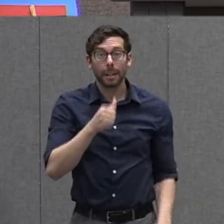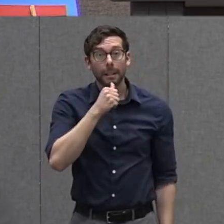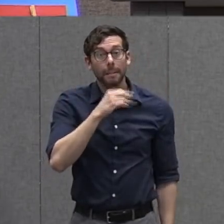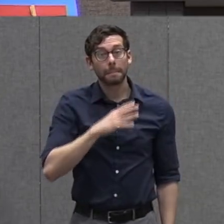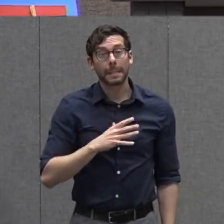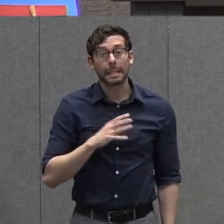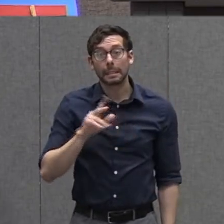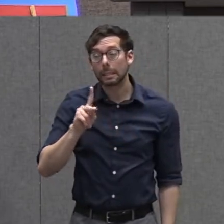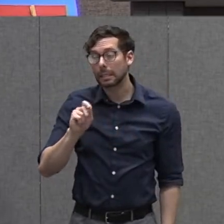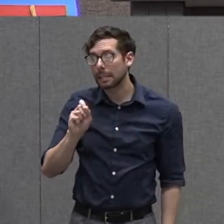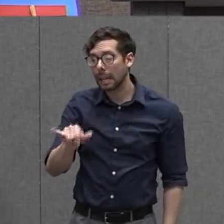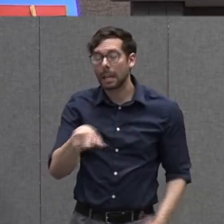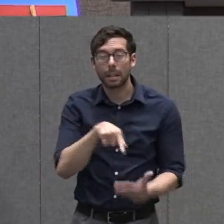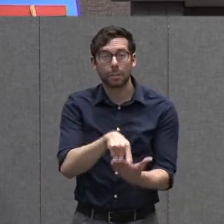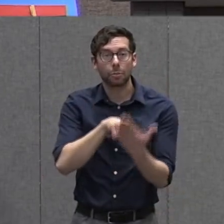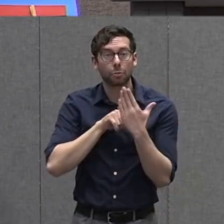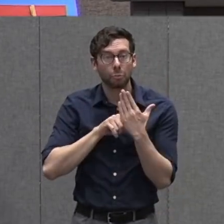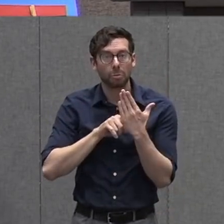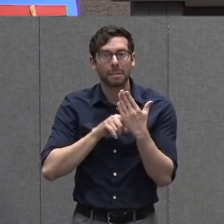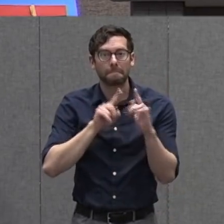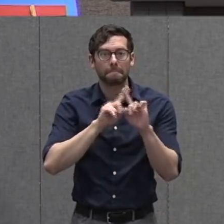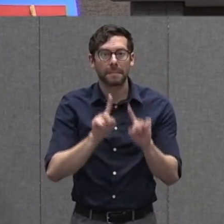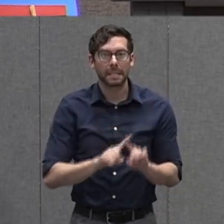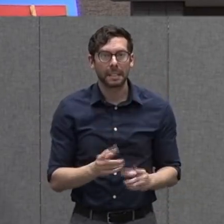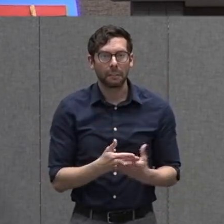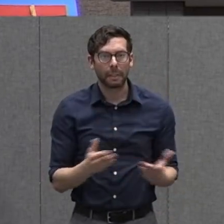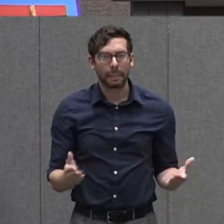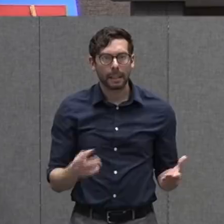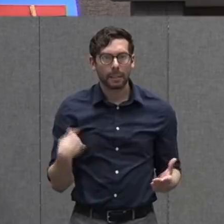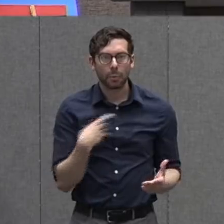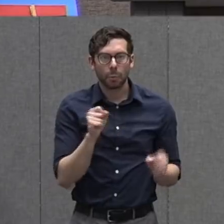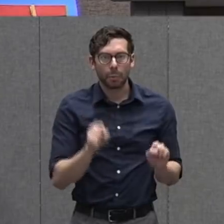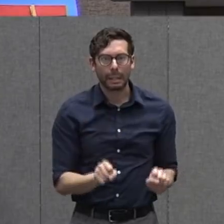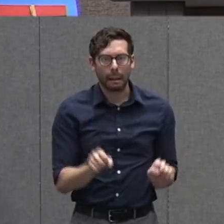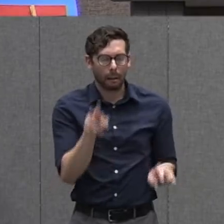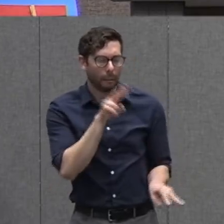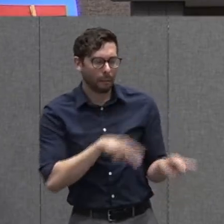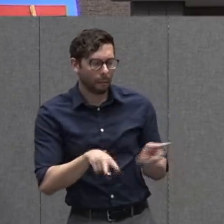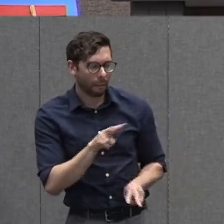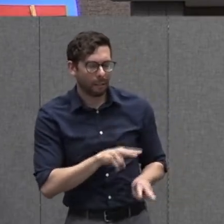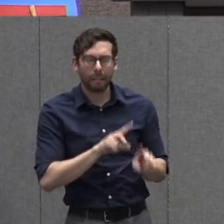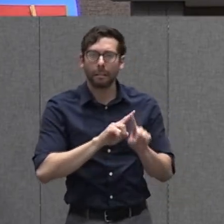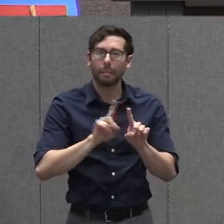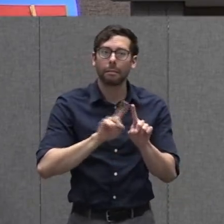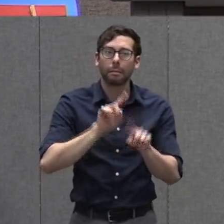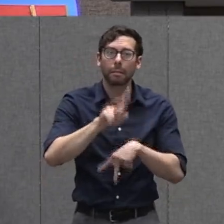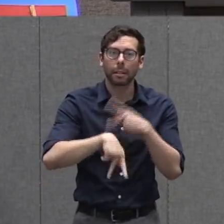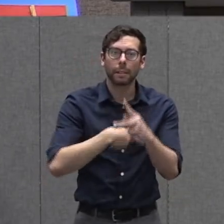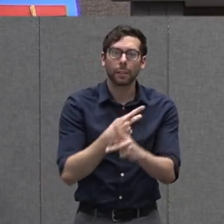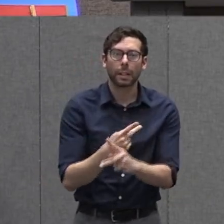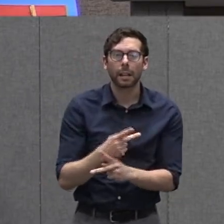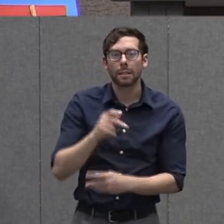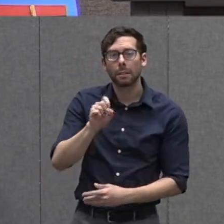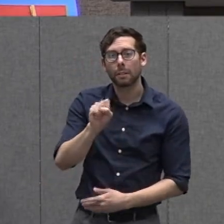for different kinds of seeds that occur naturally. Look around your neighborhood. What do you notice about them?